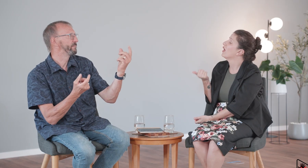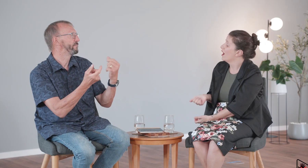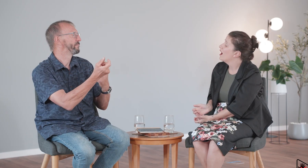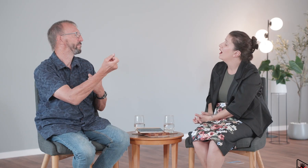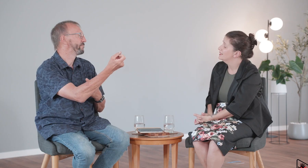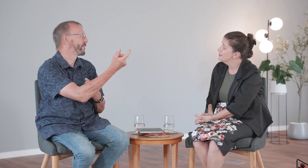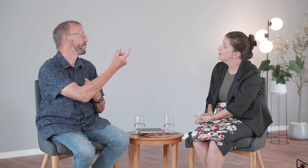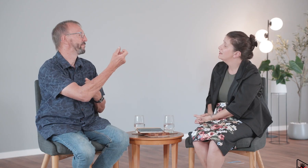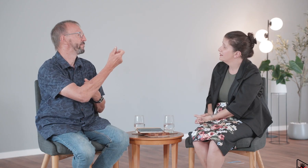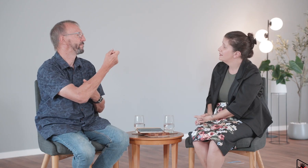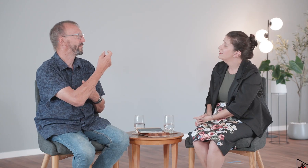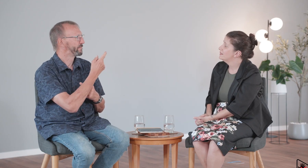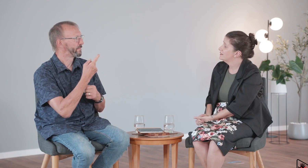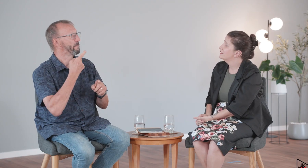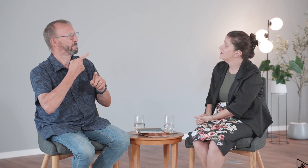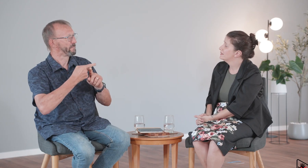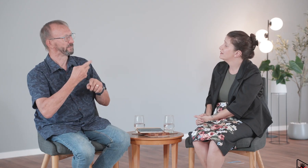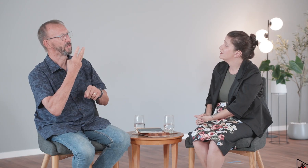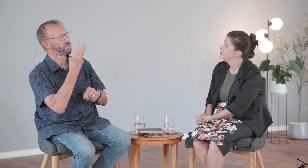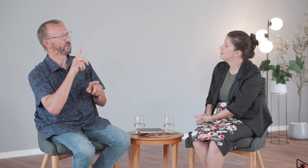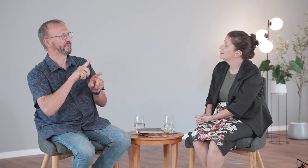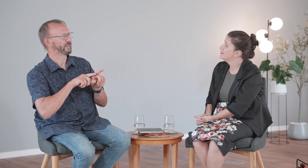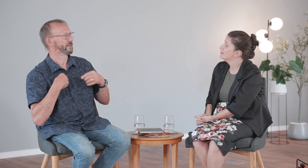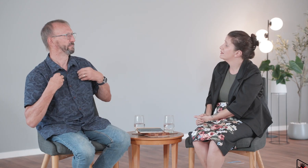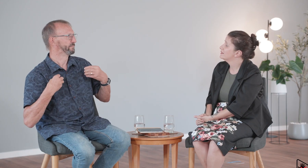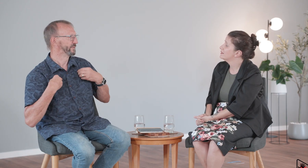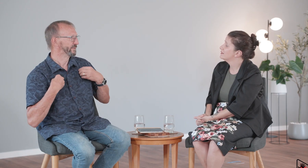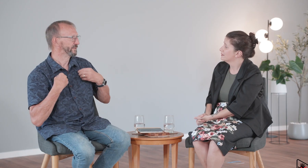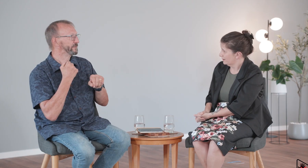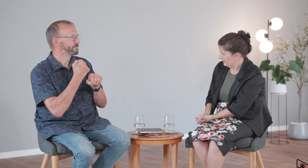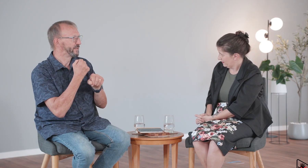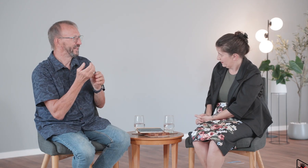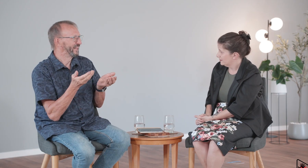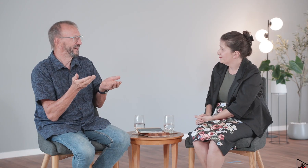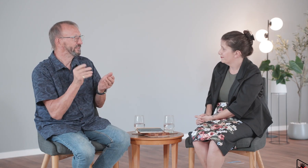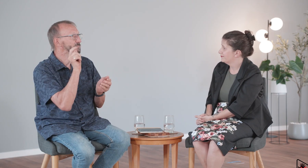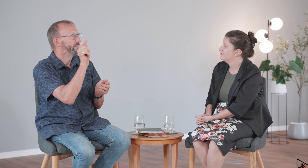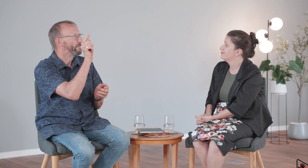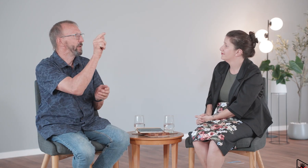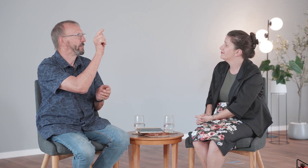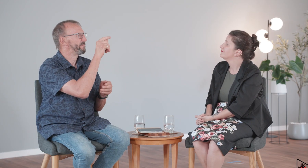cupboards, coffee tables, that sort of thing. And for 3 years, I've had a business installing